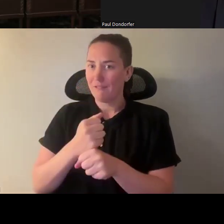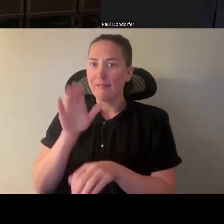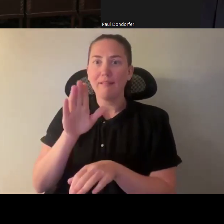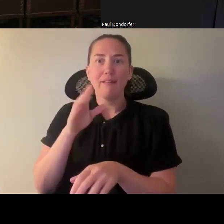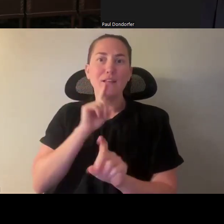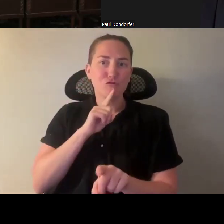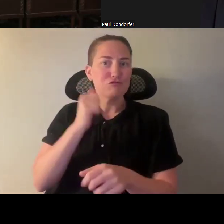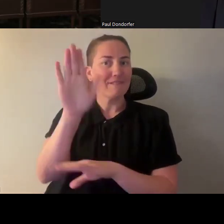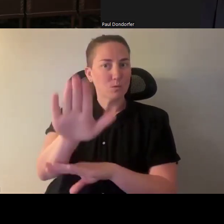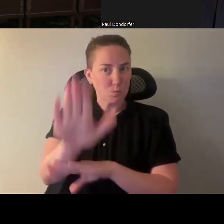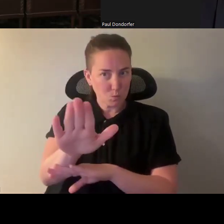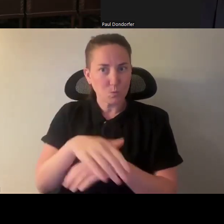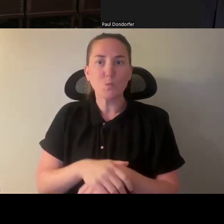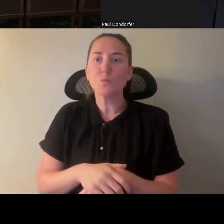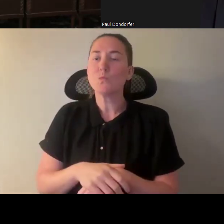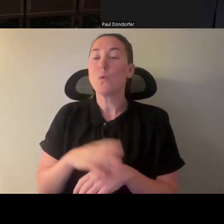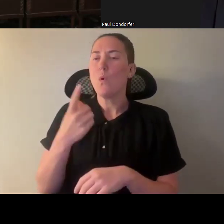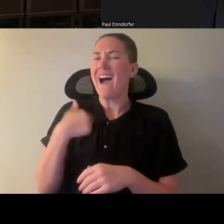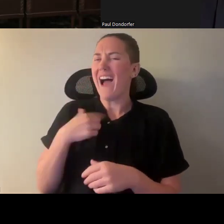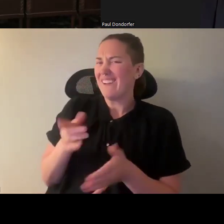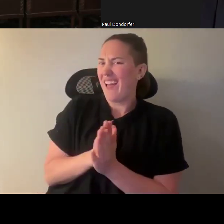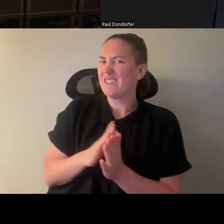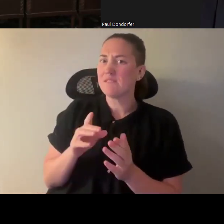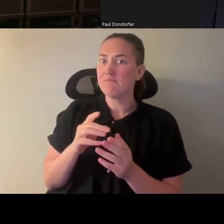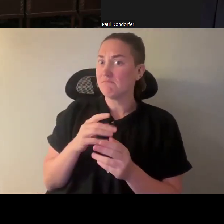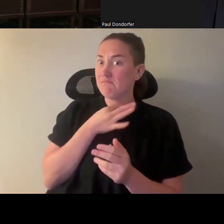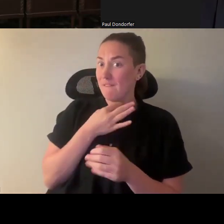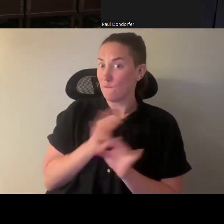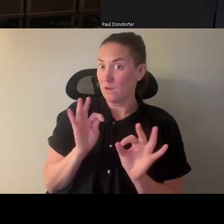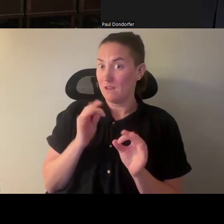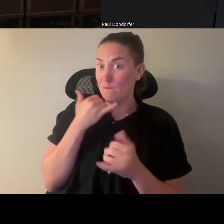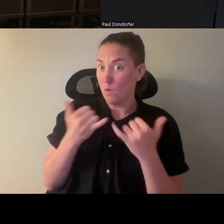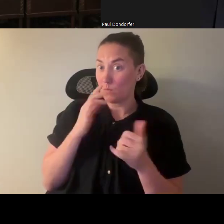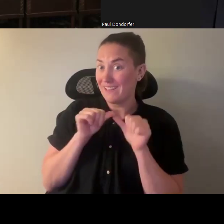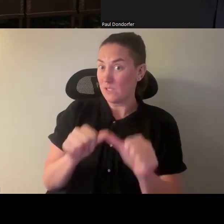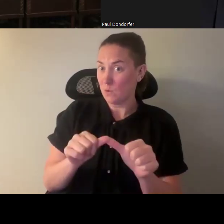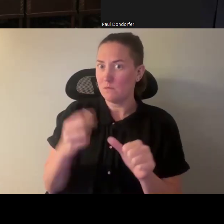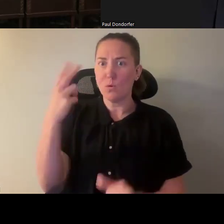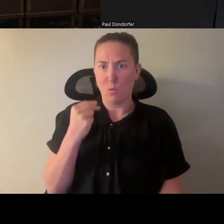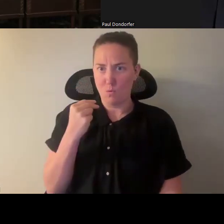and in response to my question about whether free phone calls would continue I was told no just the